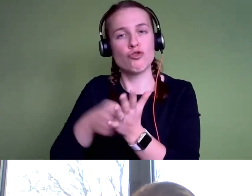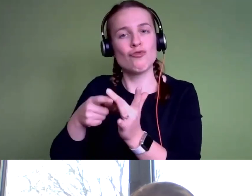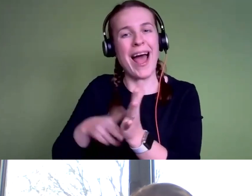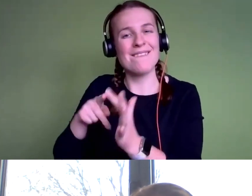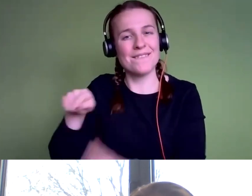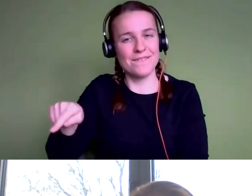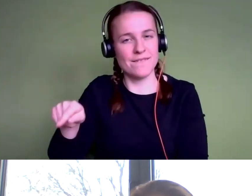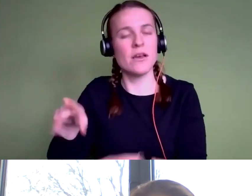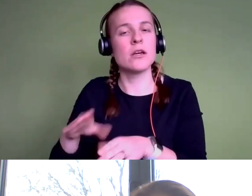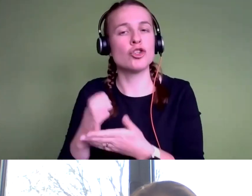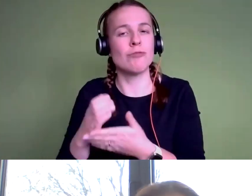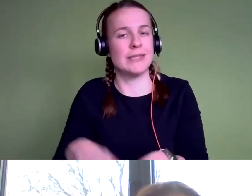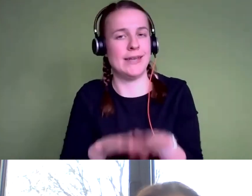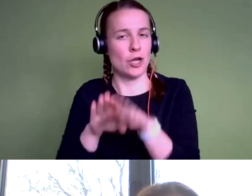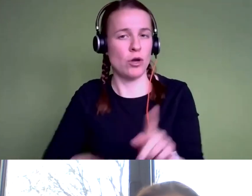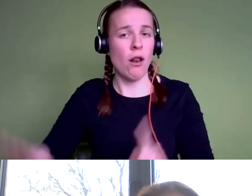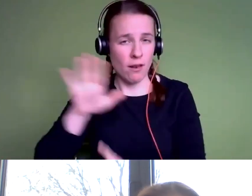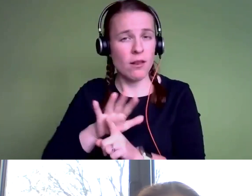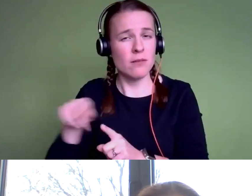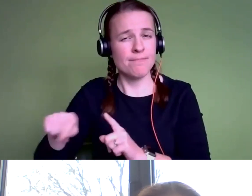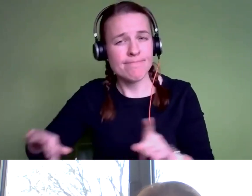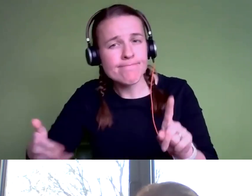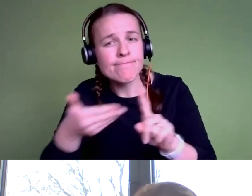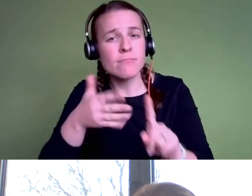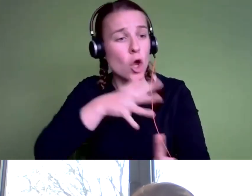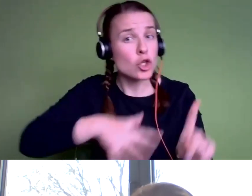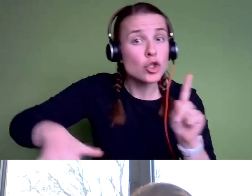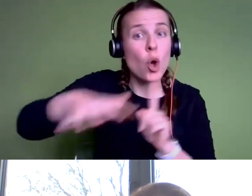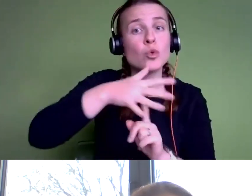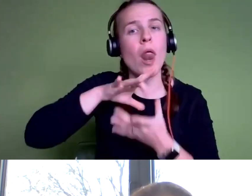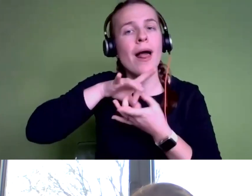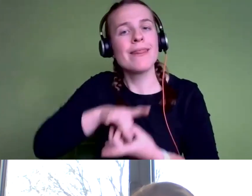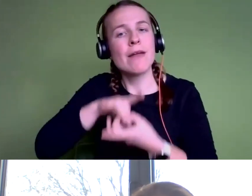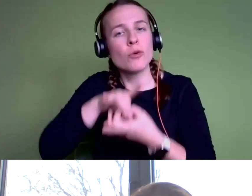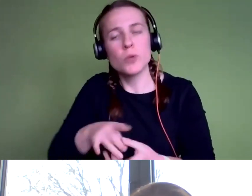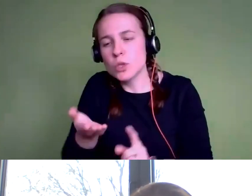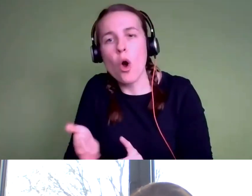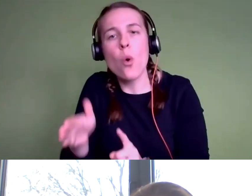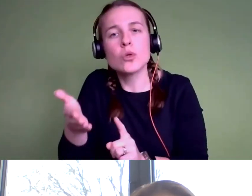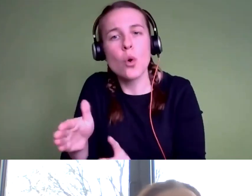I am a client and garden manager in Kings Heath. I work at Thrive, and that's a national